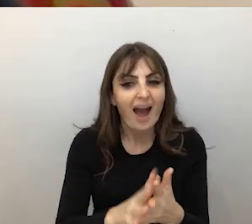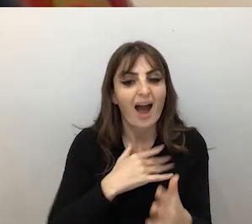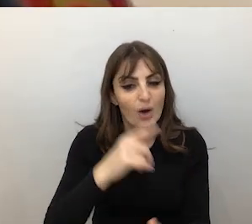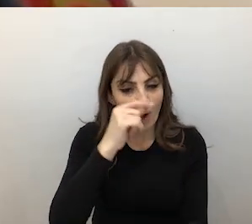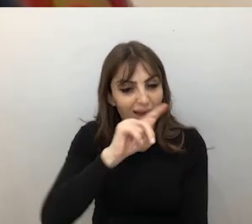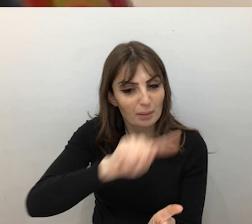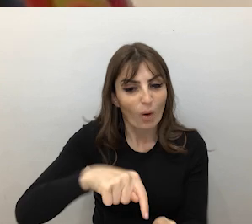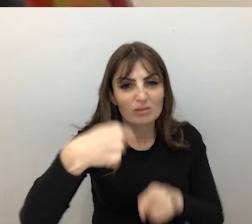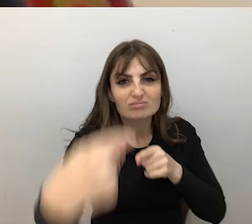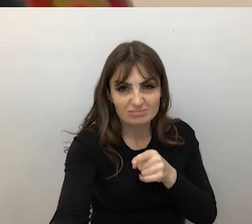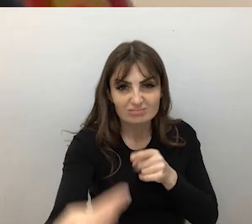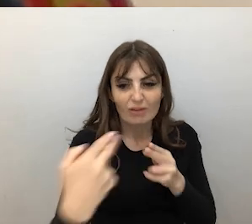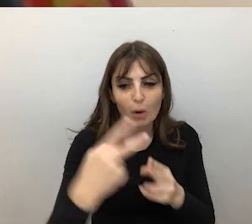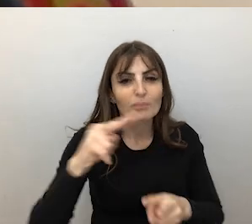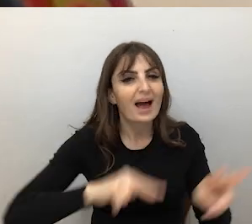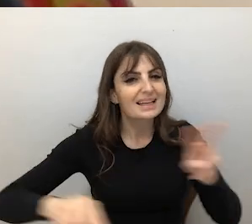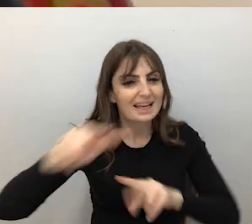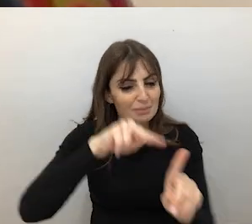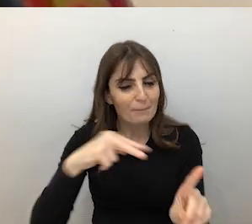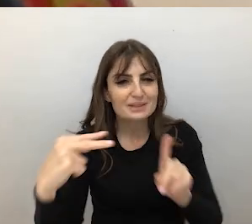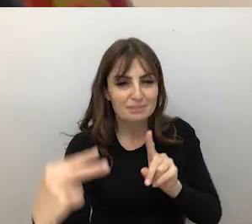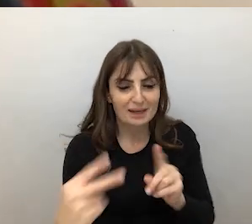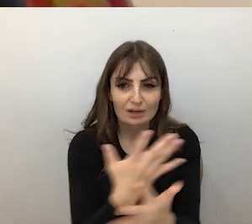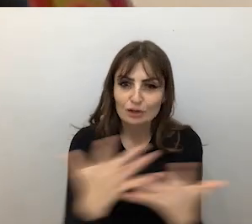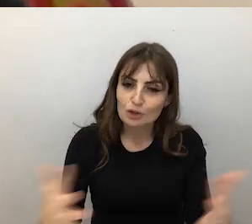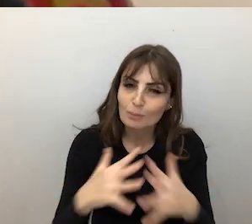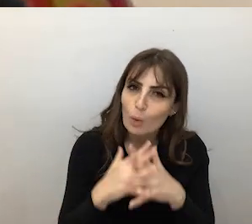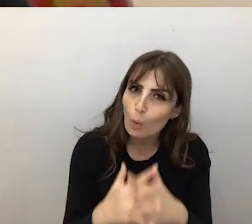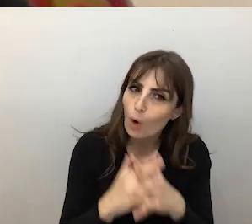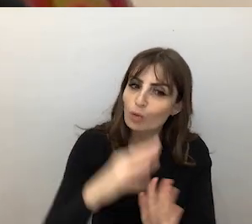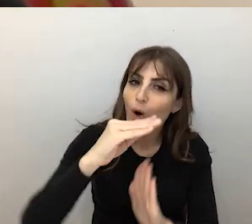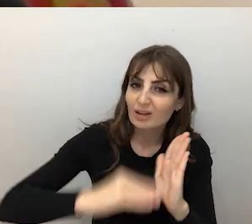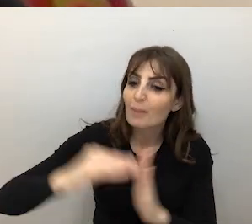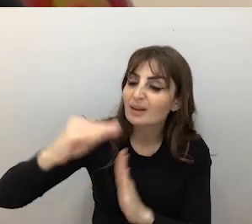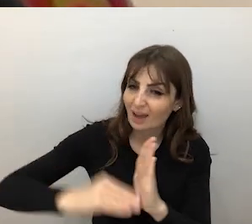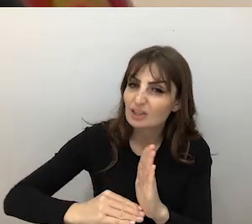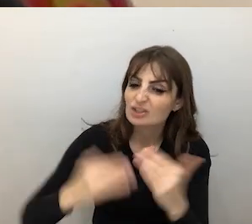assessors when there were so many worthwhile applications and such limited funding.